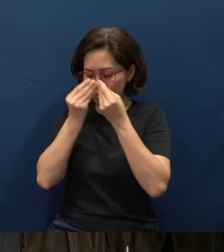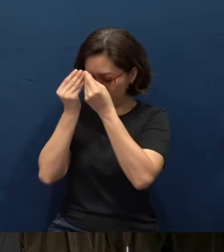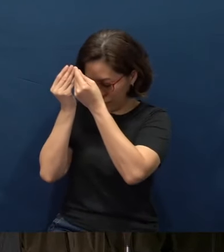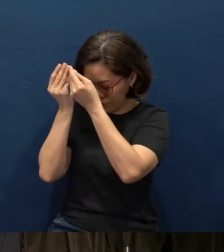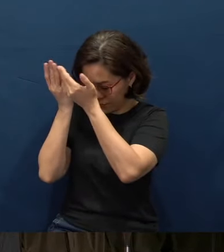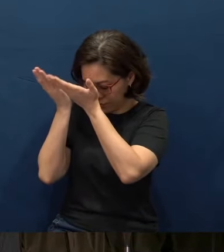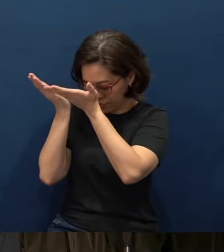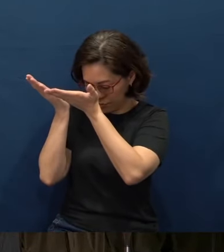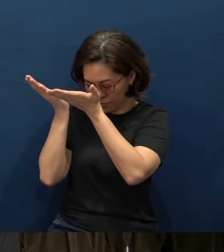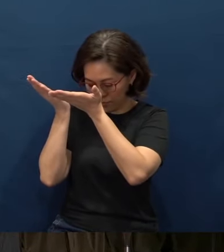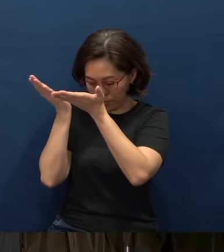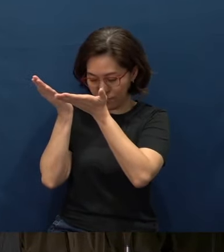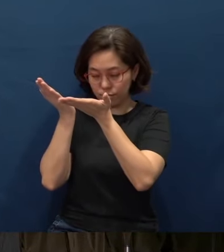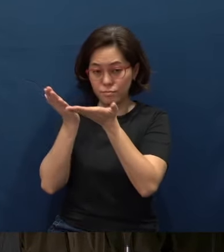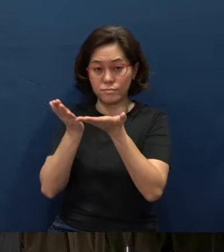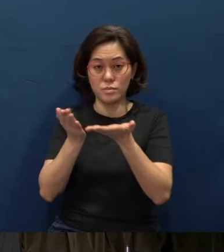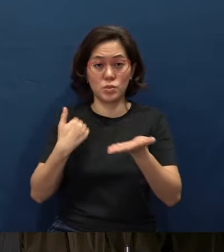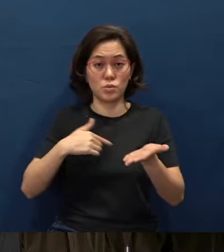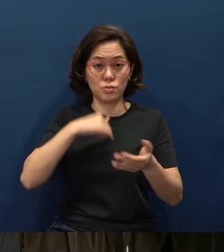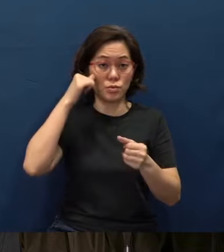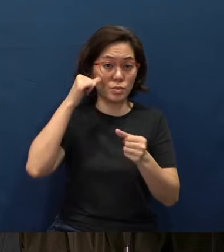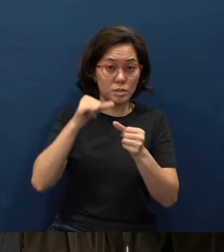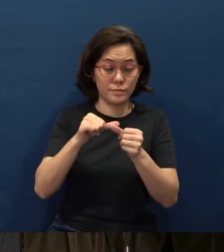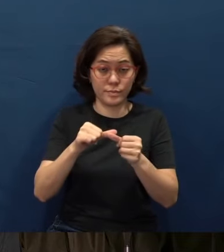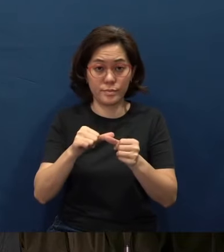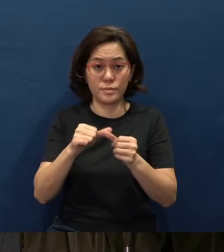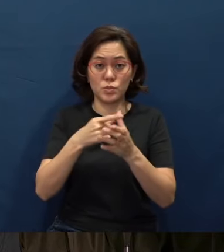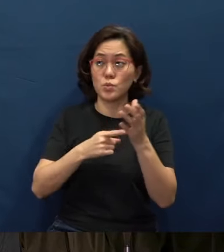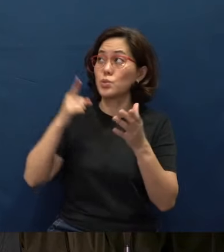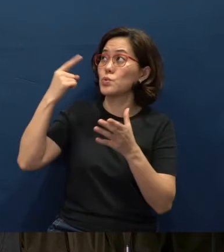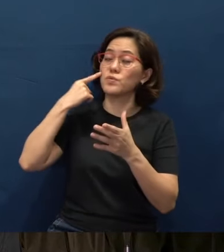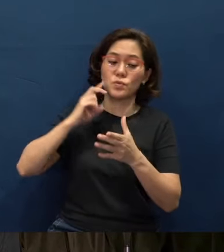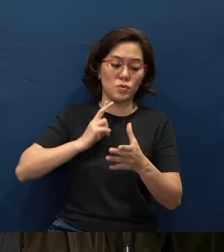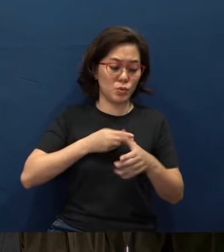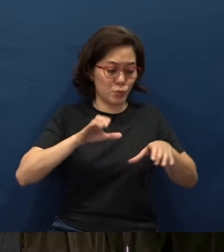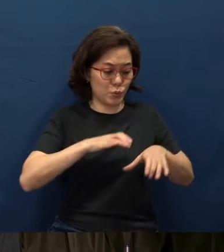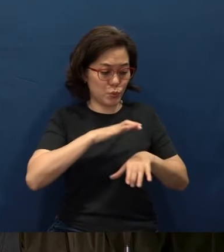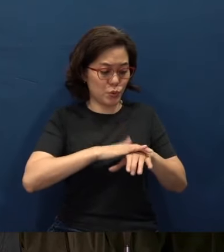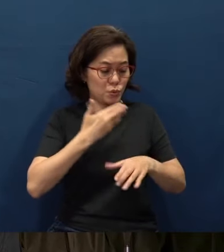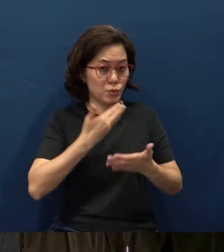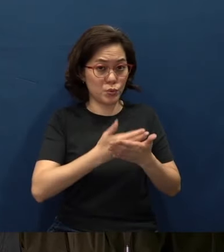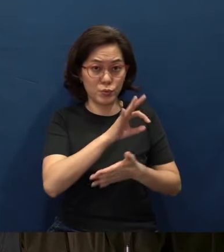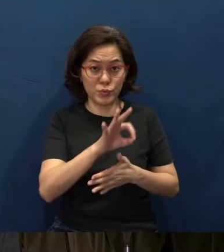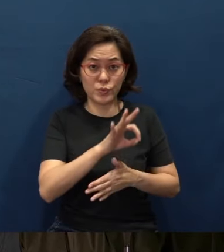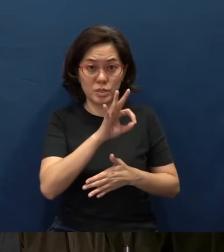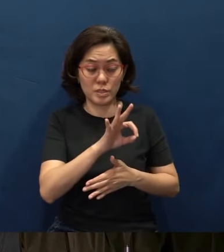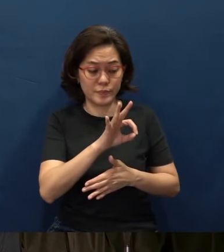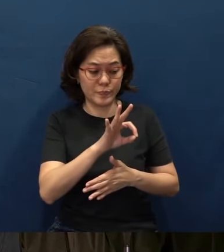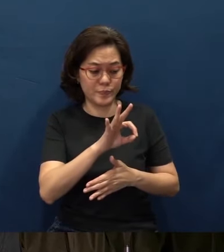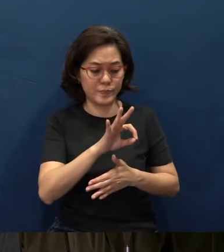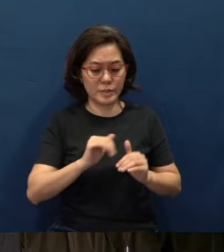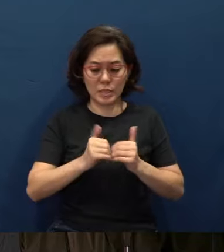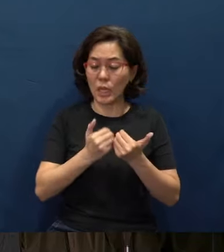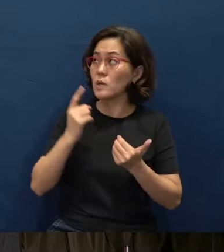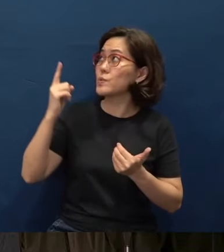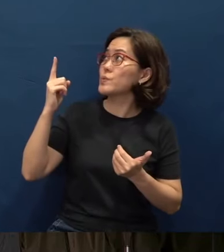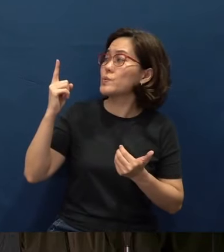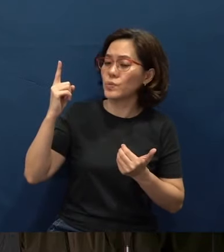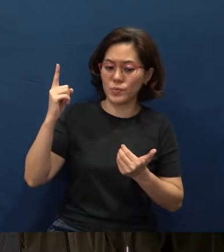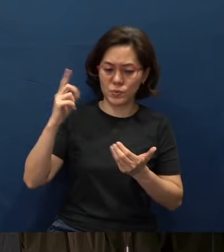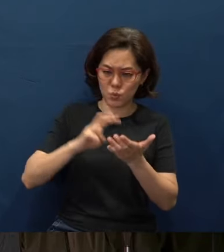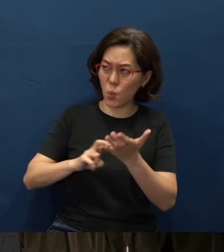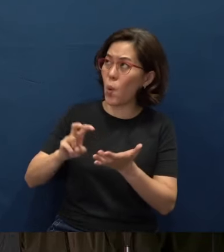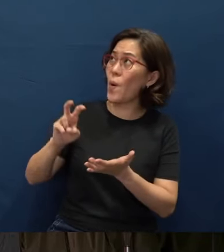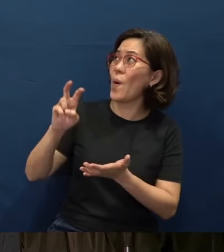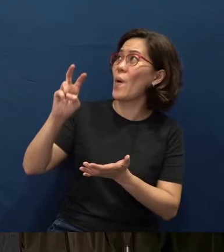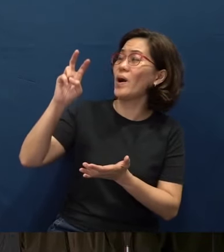what You did for us on Good Friday and how You have risen on Easter Sunday.